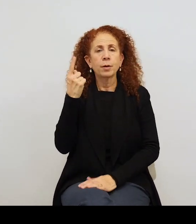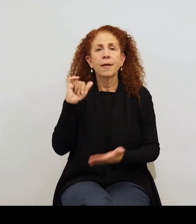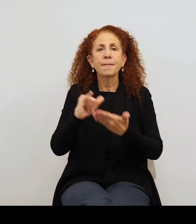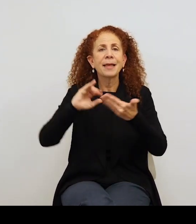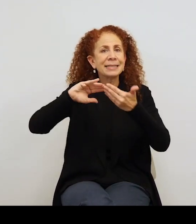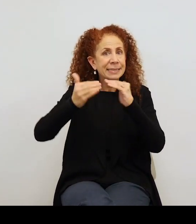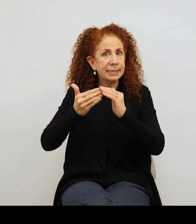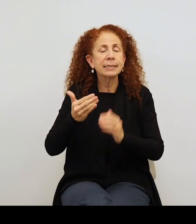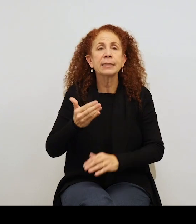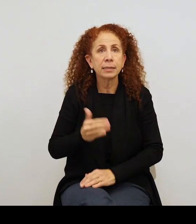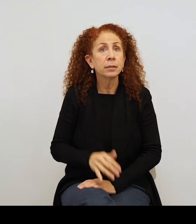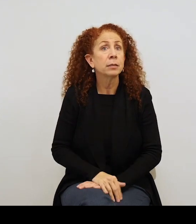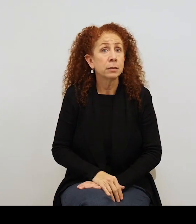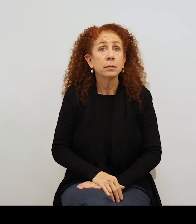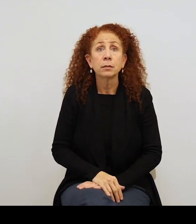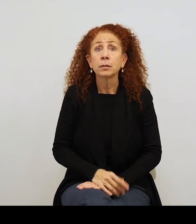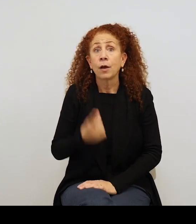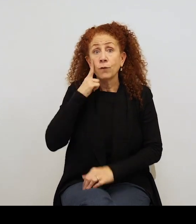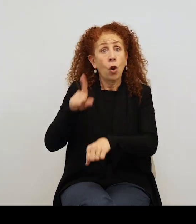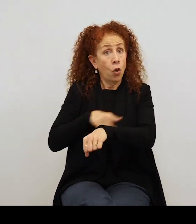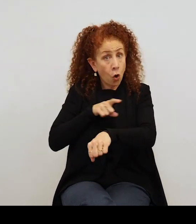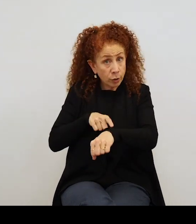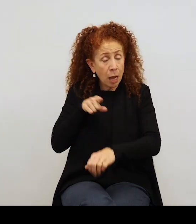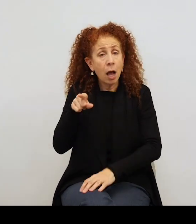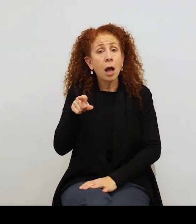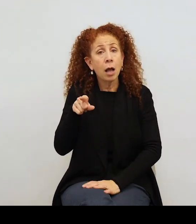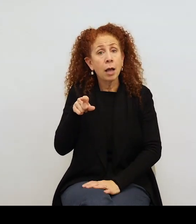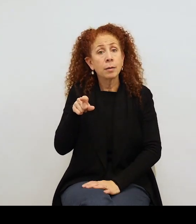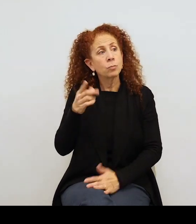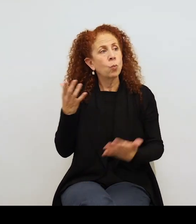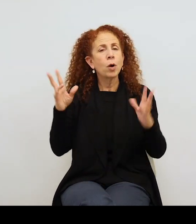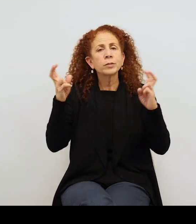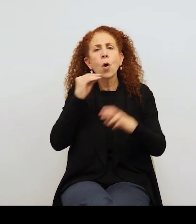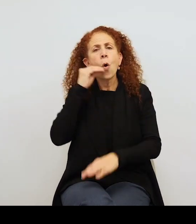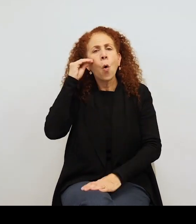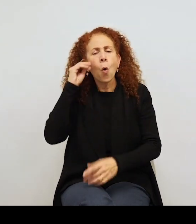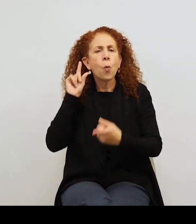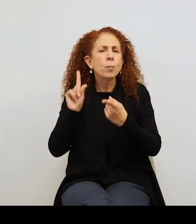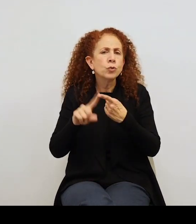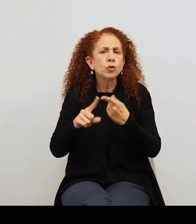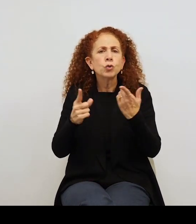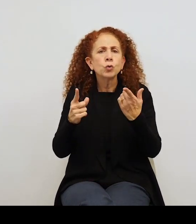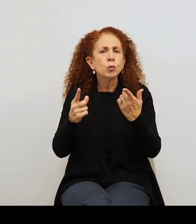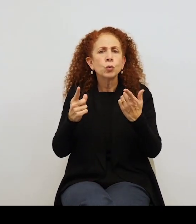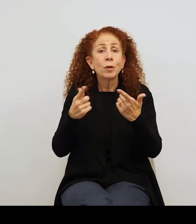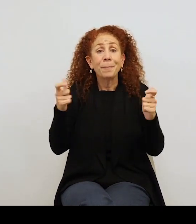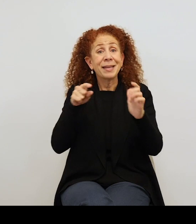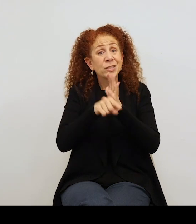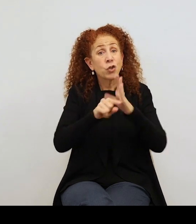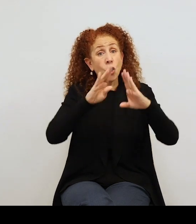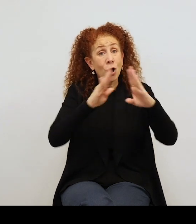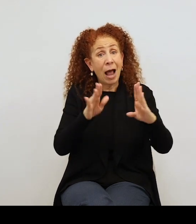for a long time, was home to the biggest slaughterhouses in the world?